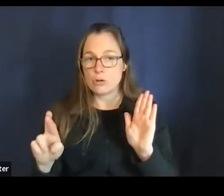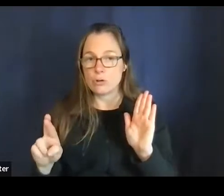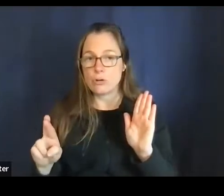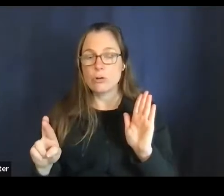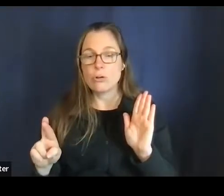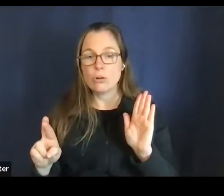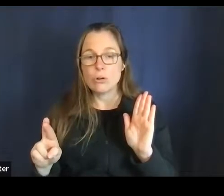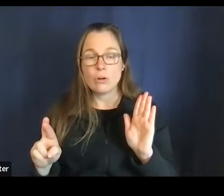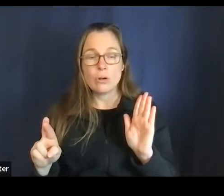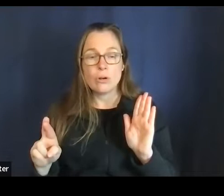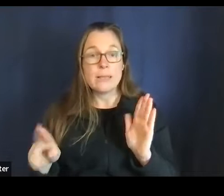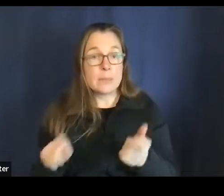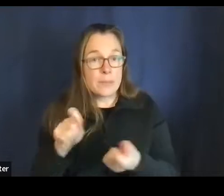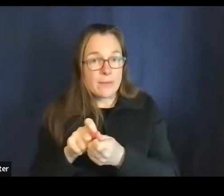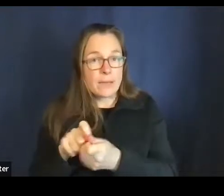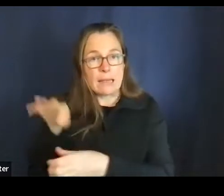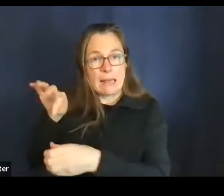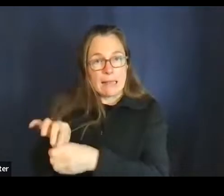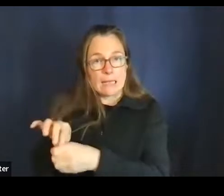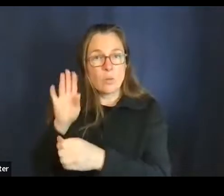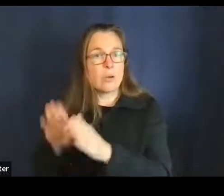about elections, we’ll be developing a new elections code, adopting it,